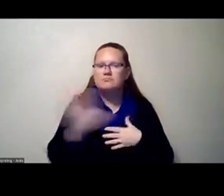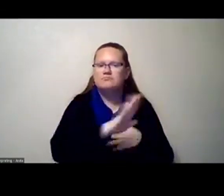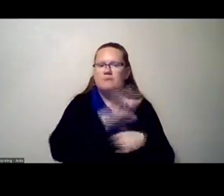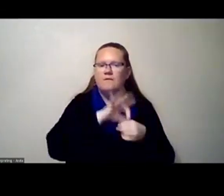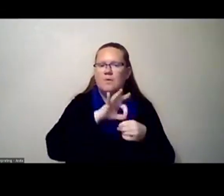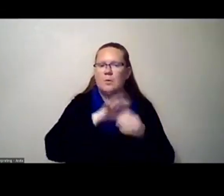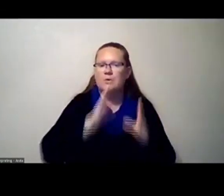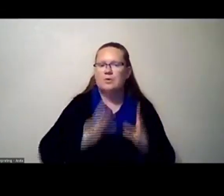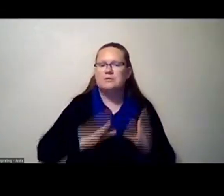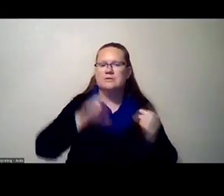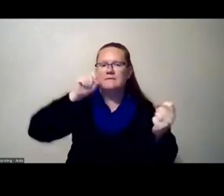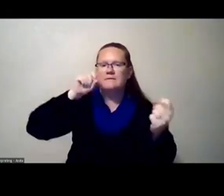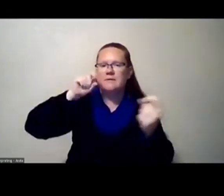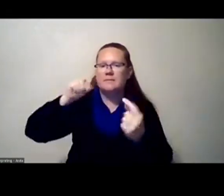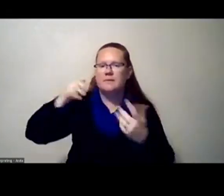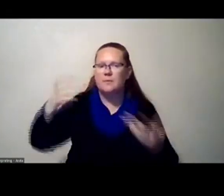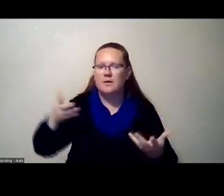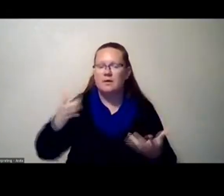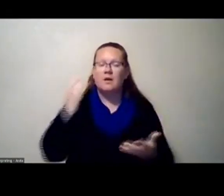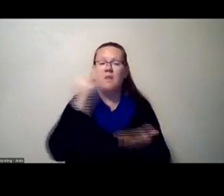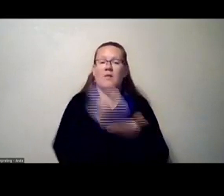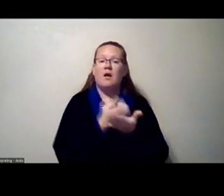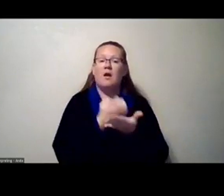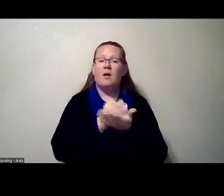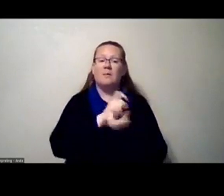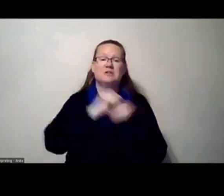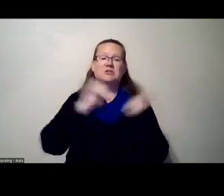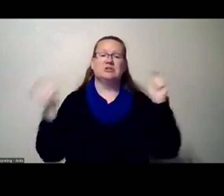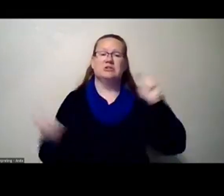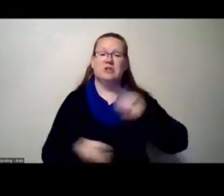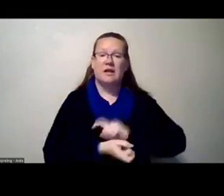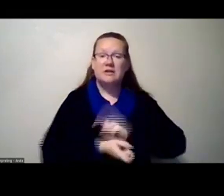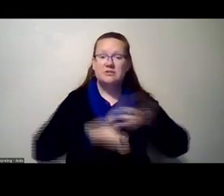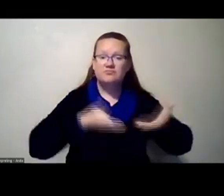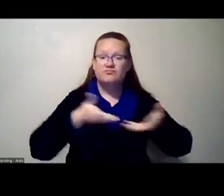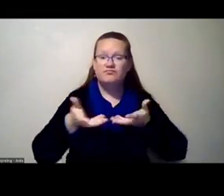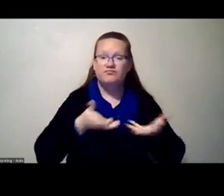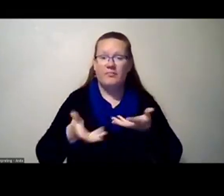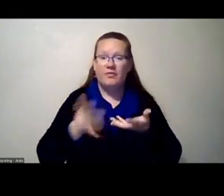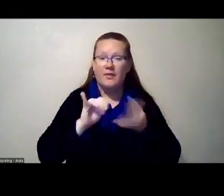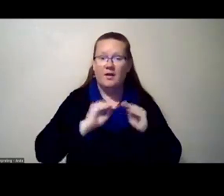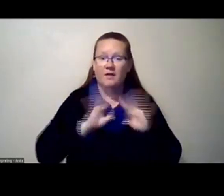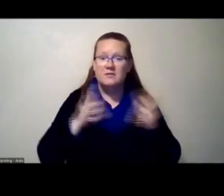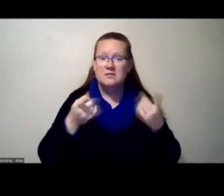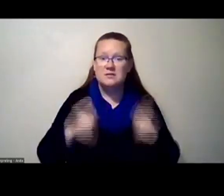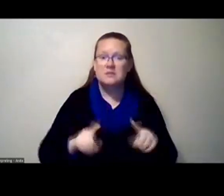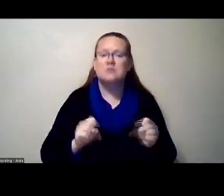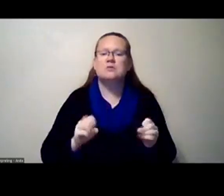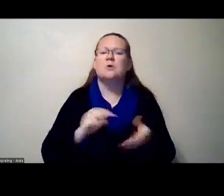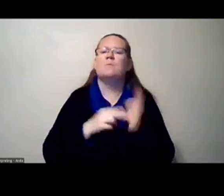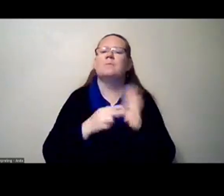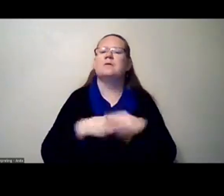If the economy did totally change, the dynamic is that obviously did. What does that mean? What guidance does that give us?